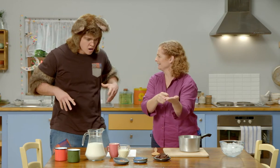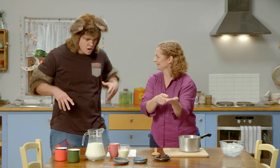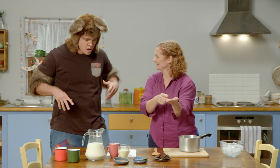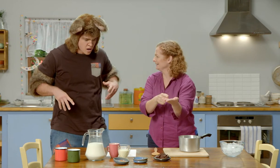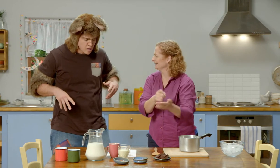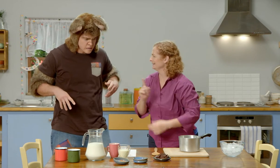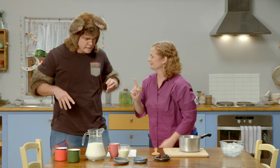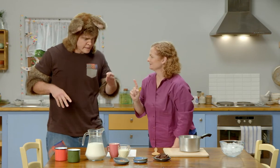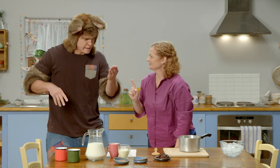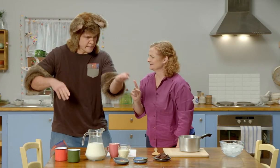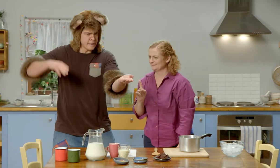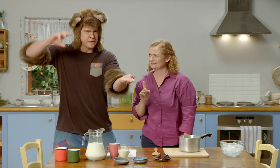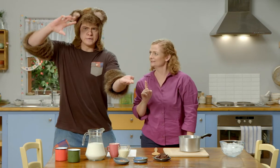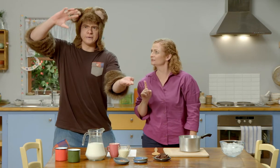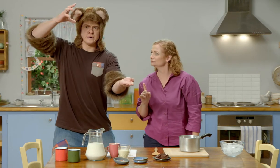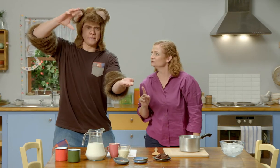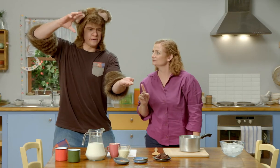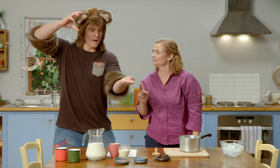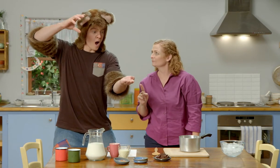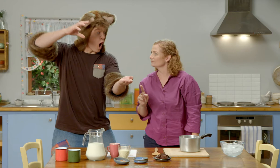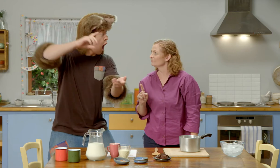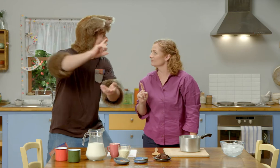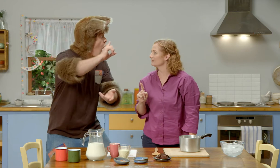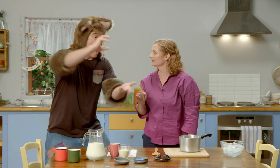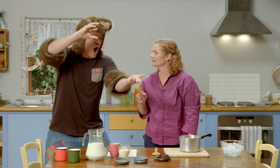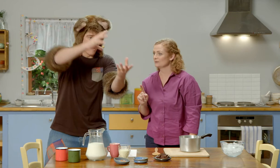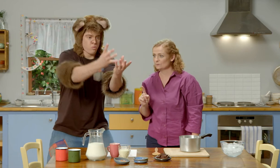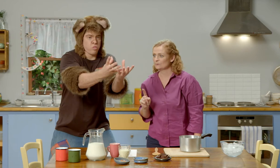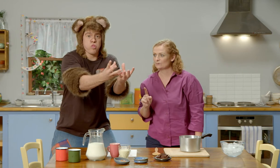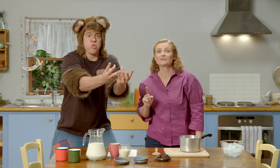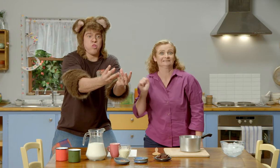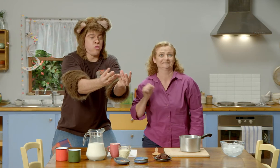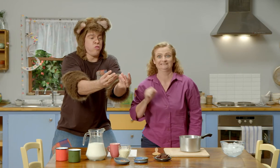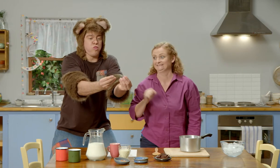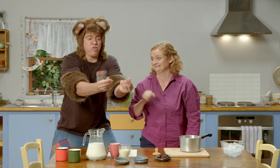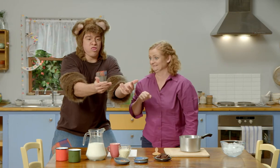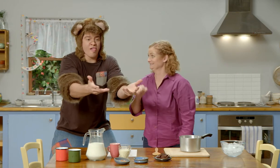Hmm … the chocolate in the sun … Oh, I know it melts!